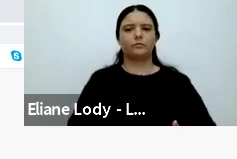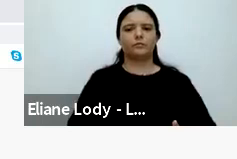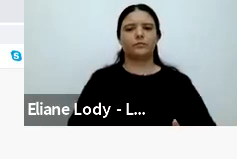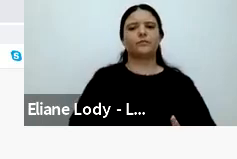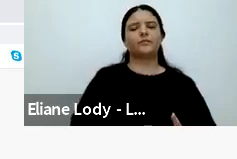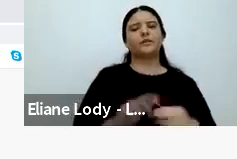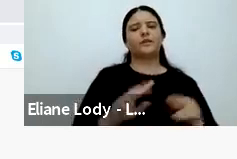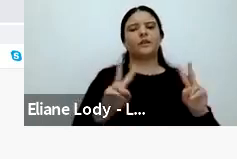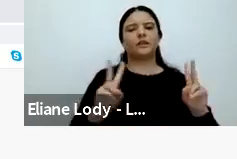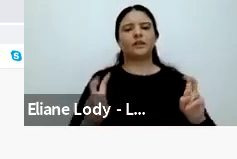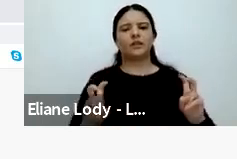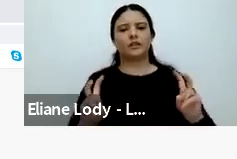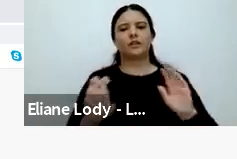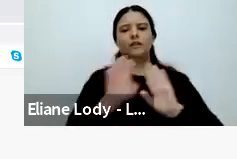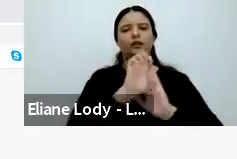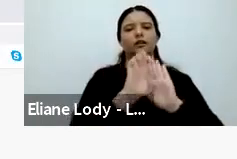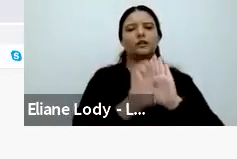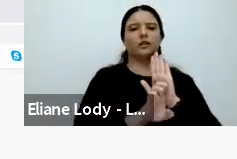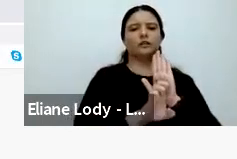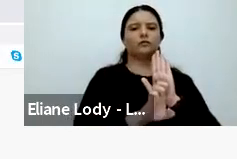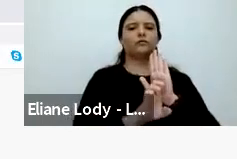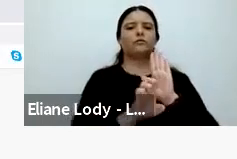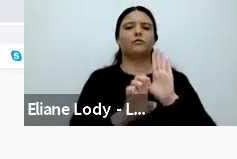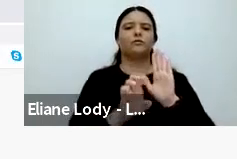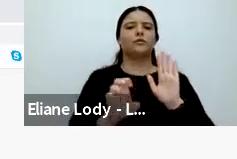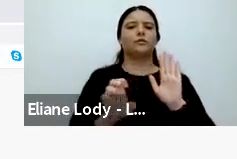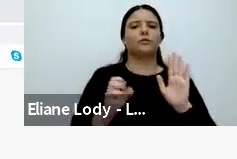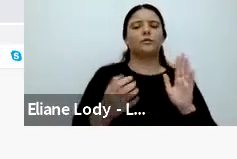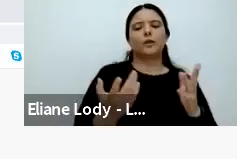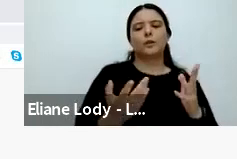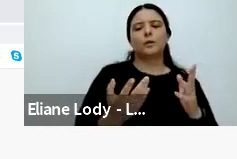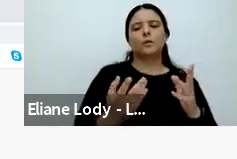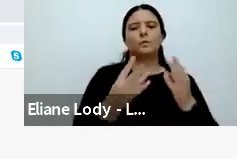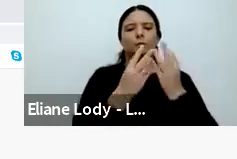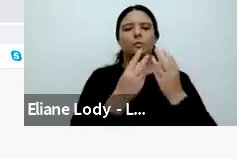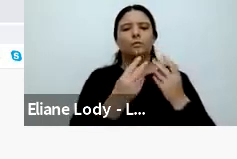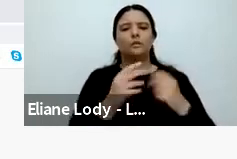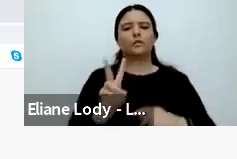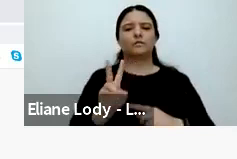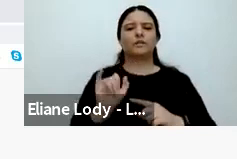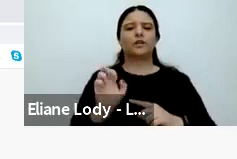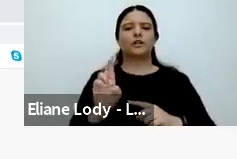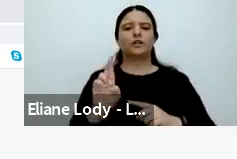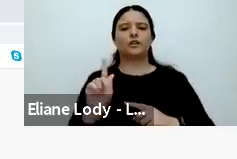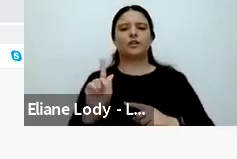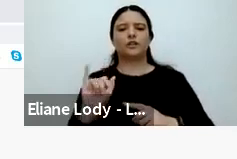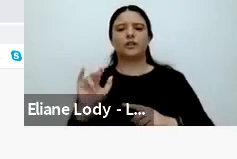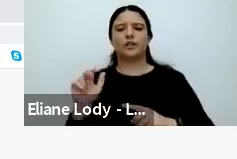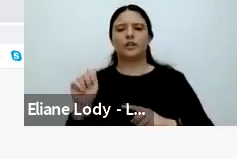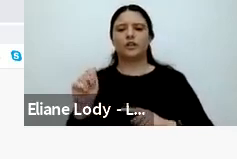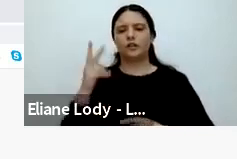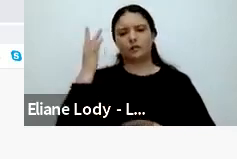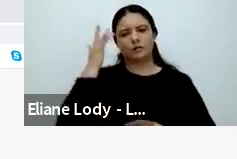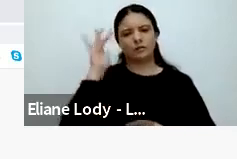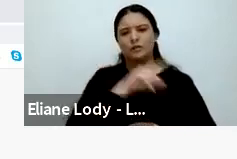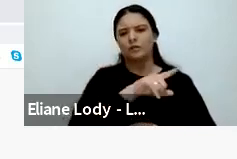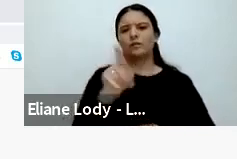wn in richmond, Virginia, of wn in richmond, Virginia of Robert E. Lee, and I don't know. if you if you know our history well enough you know our history well enough but Robert E.